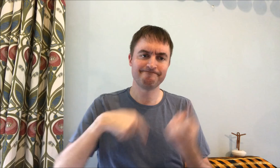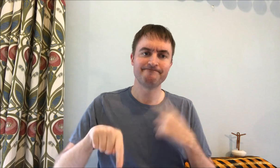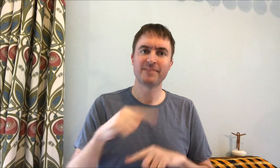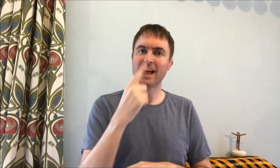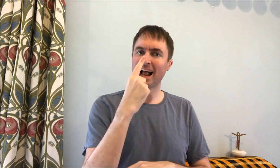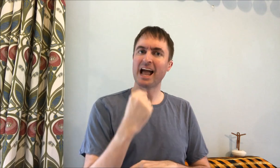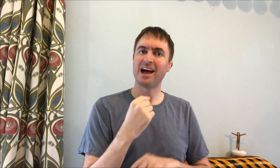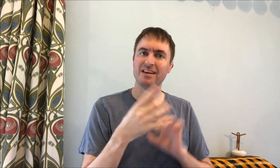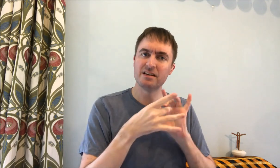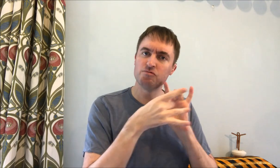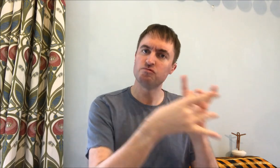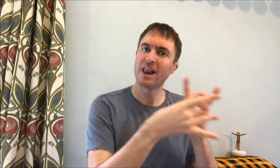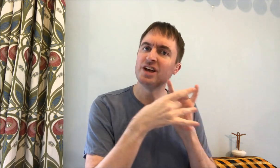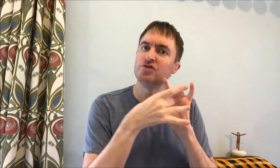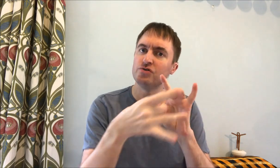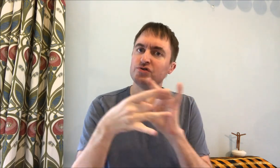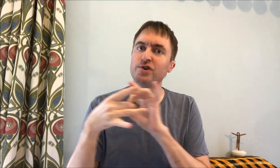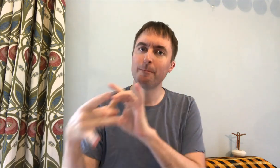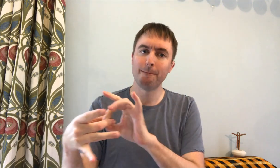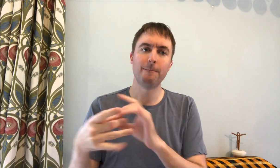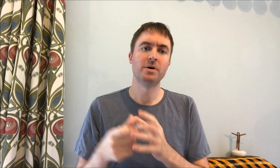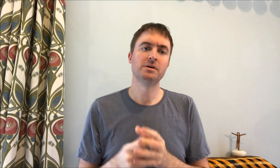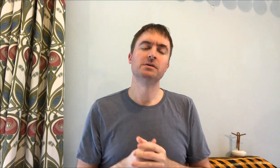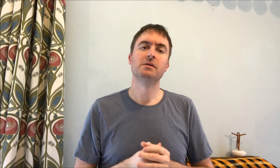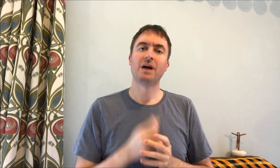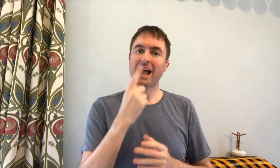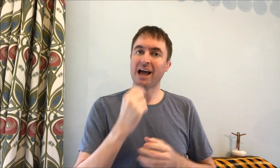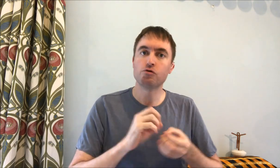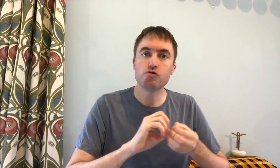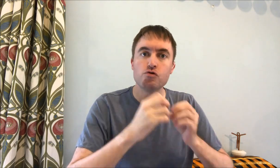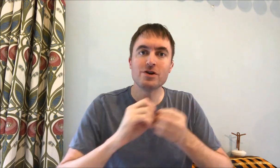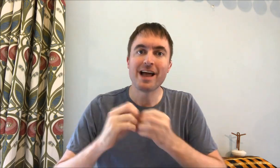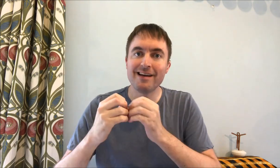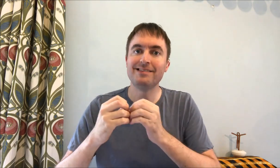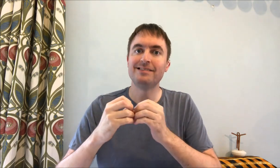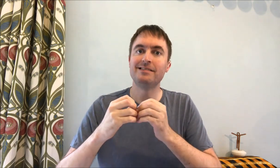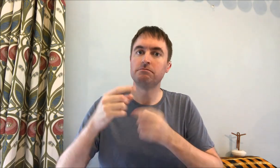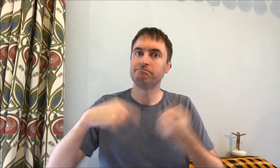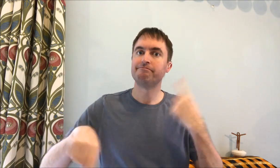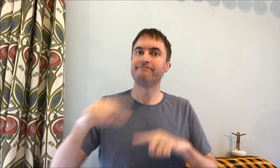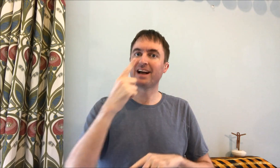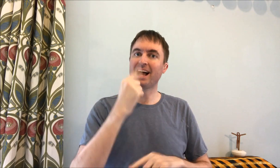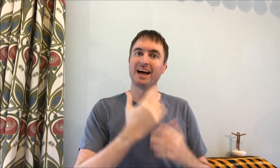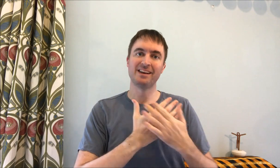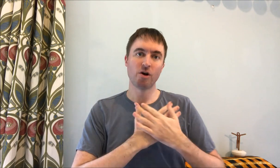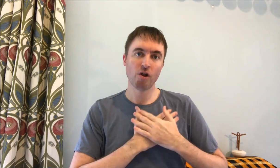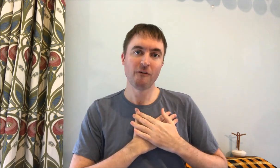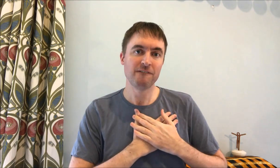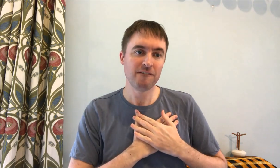It means we can have relationships, we can create, and we can love.